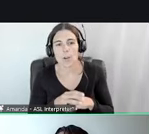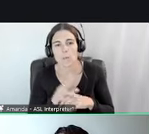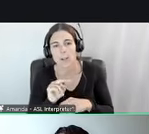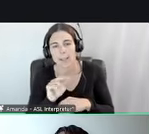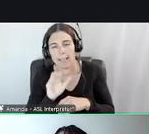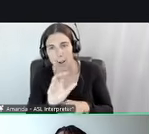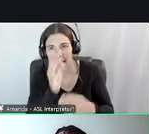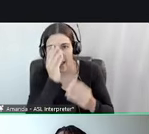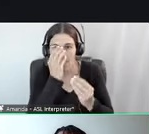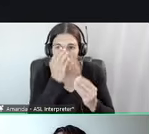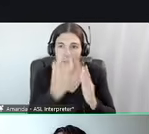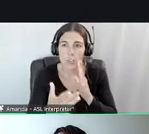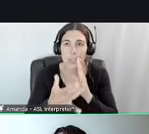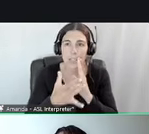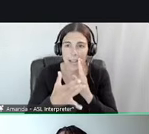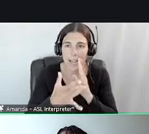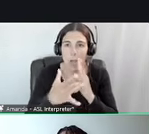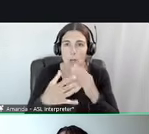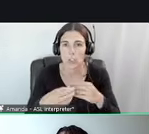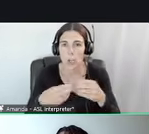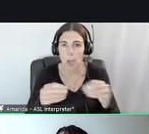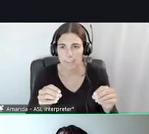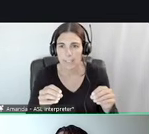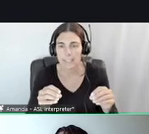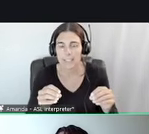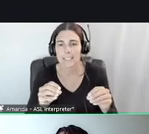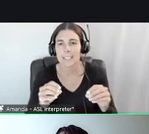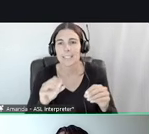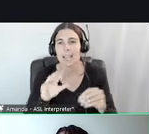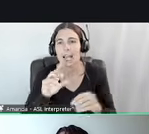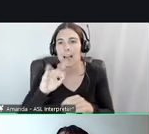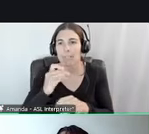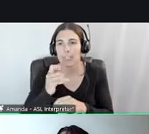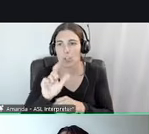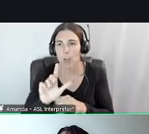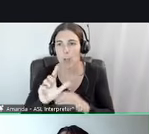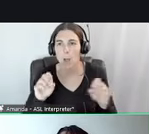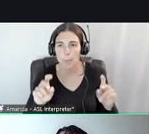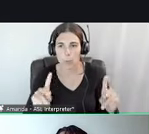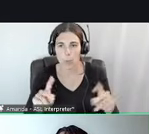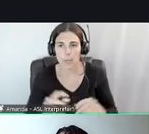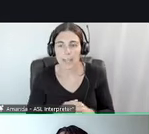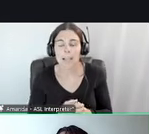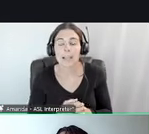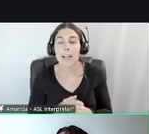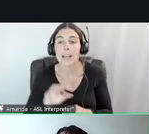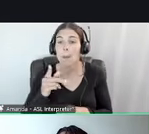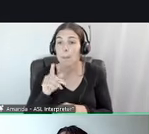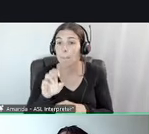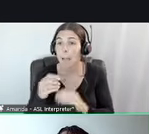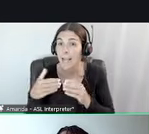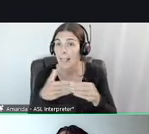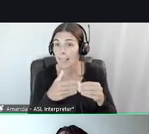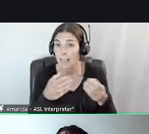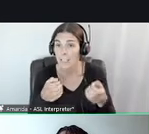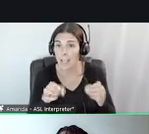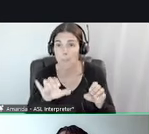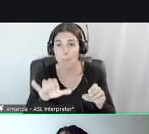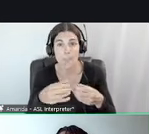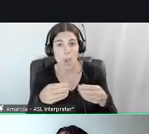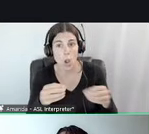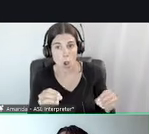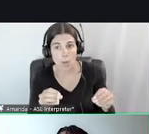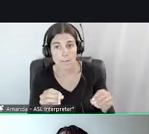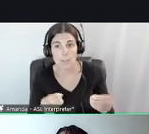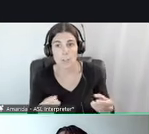Technologies Office of Digital Opportunity. Maggie led efforts at that office to close the state's